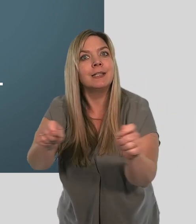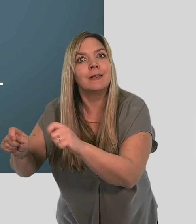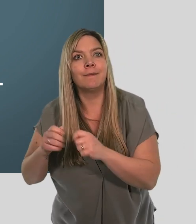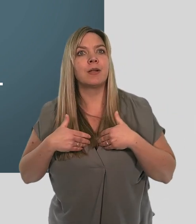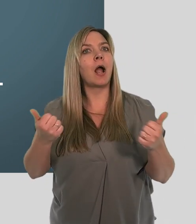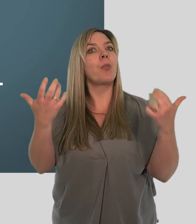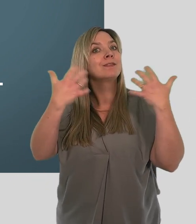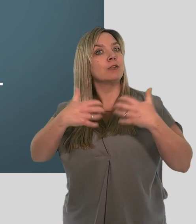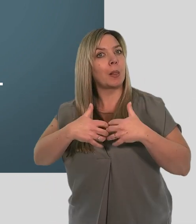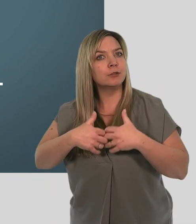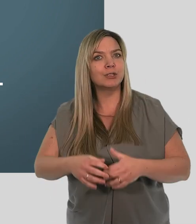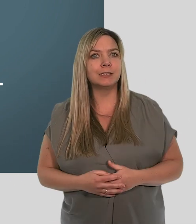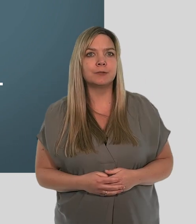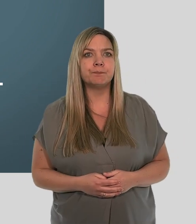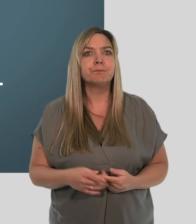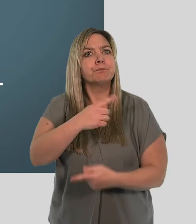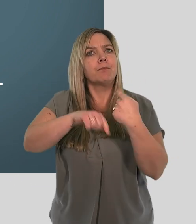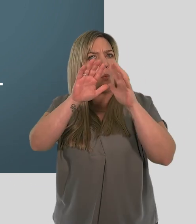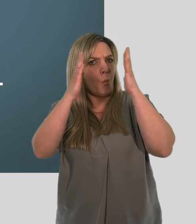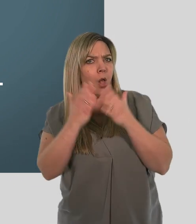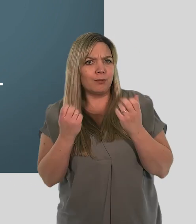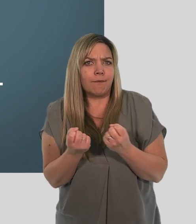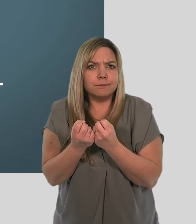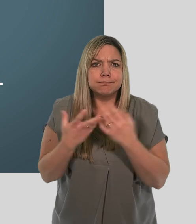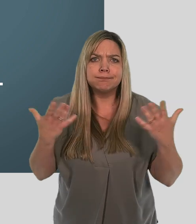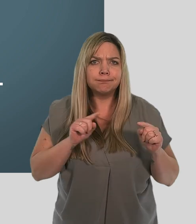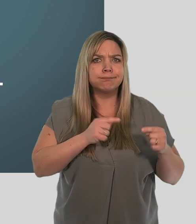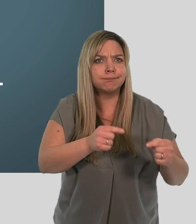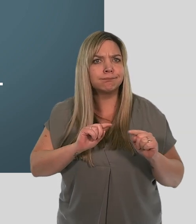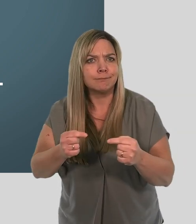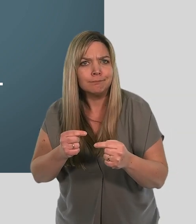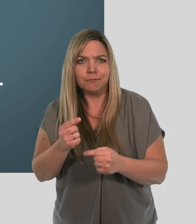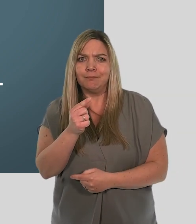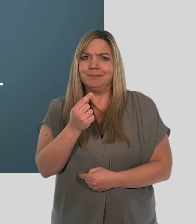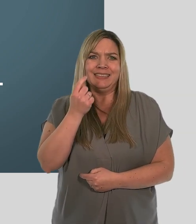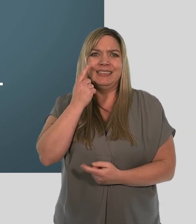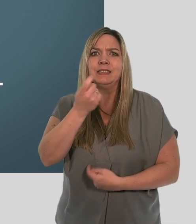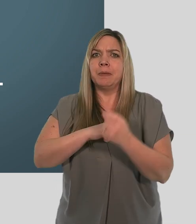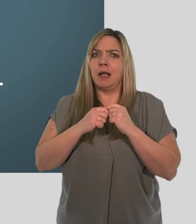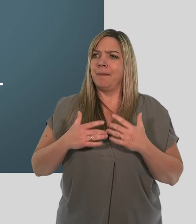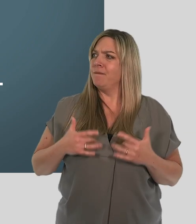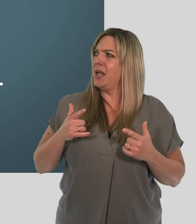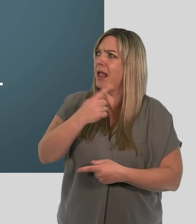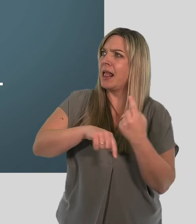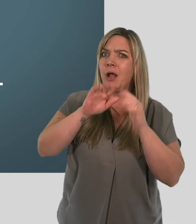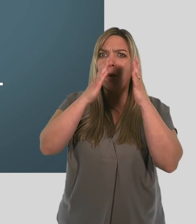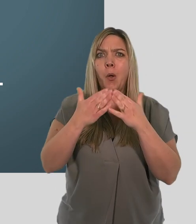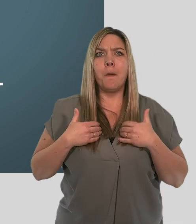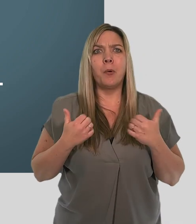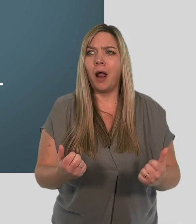alleviating poverty and growing economies, and improving human welfare.